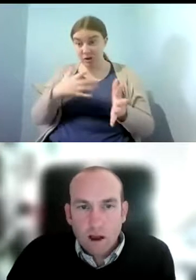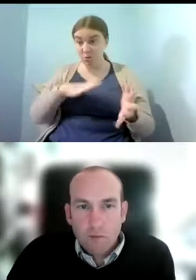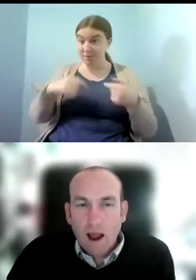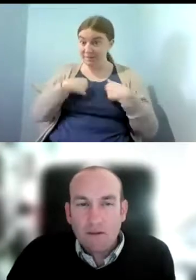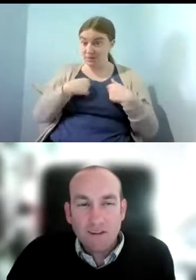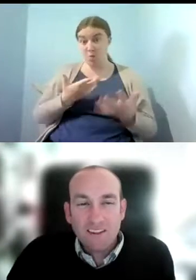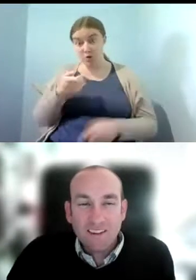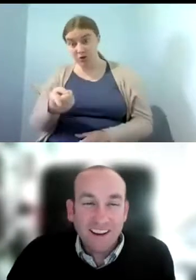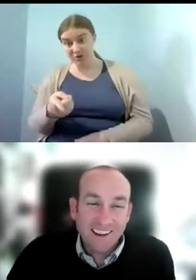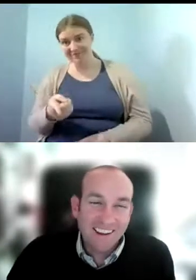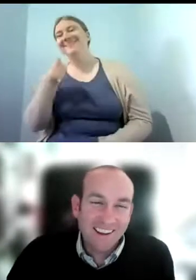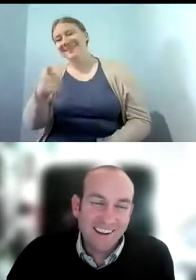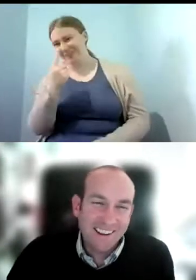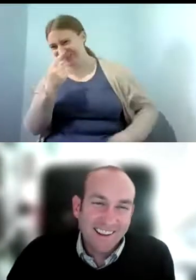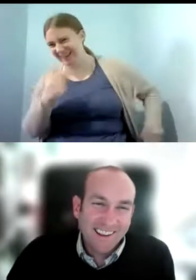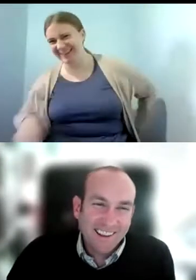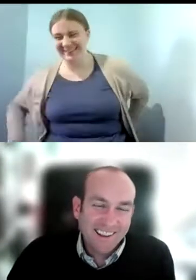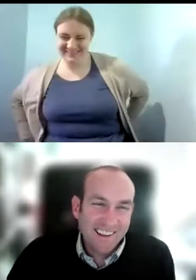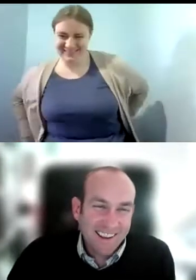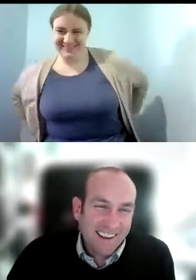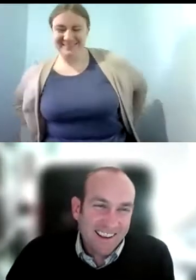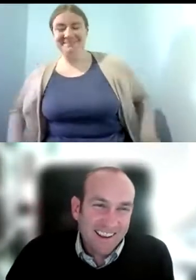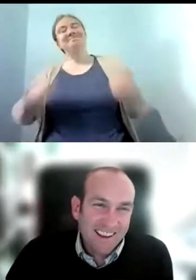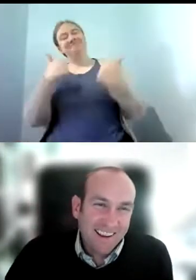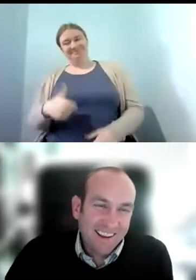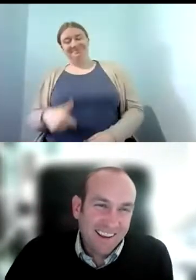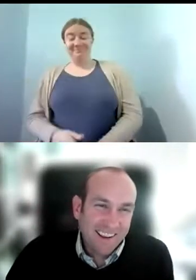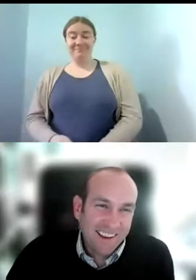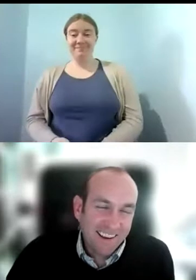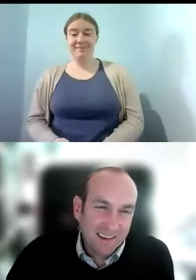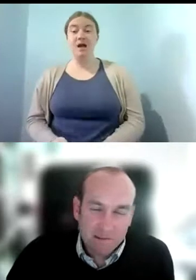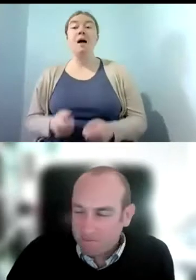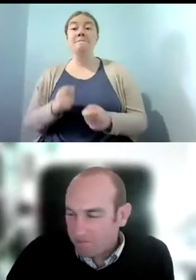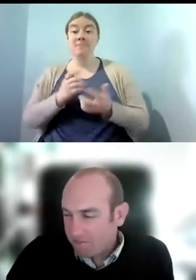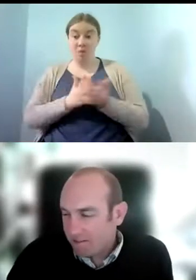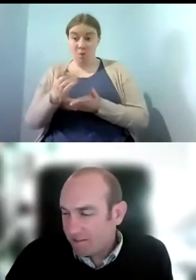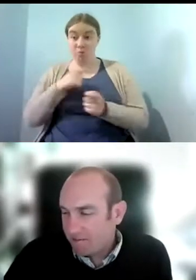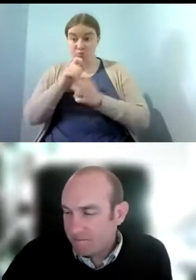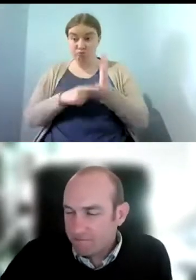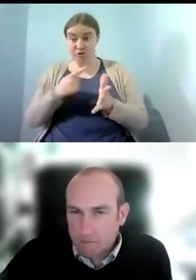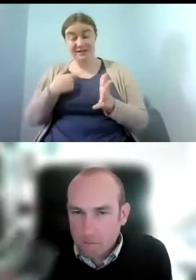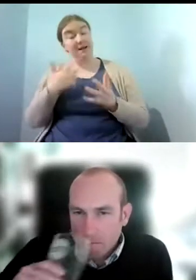i'm happy for you too jennie okay so we do part of our project is the scientific monitoring that's